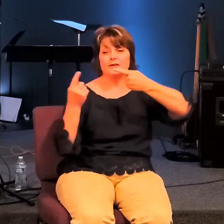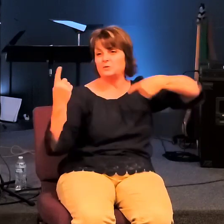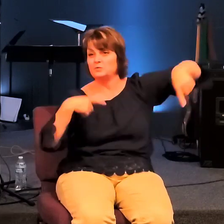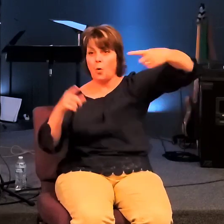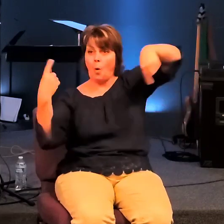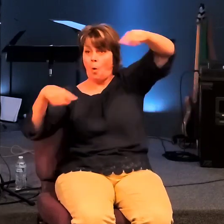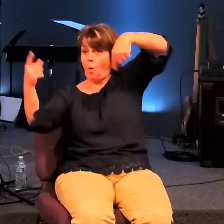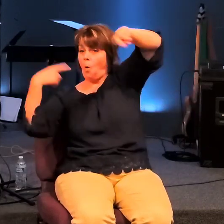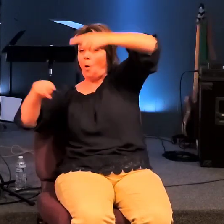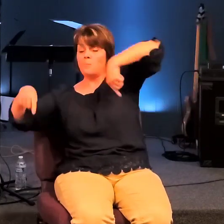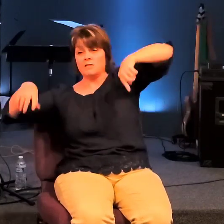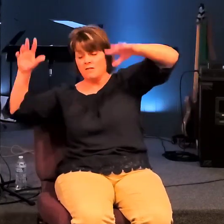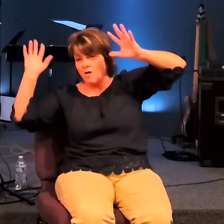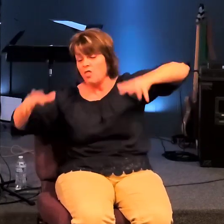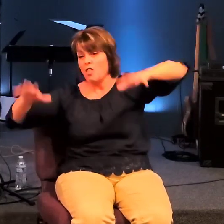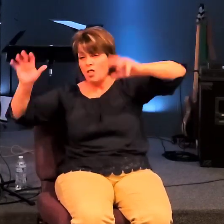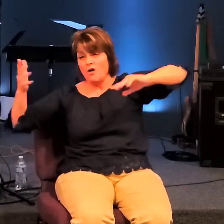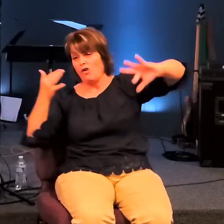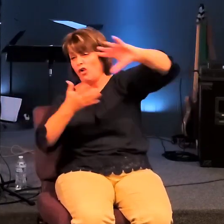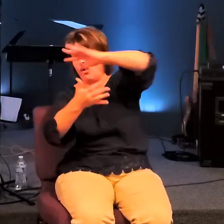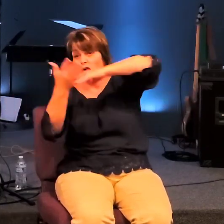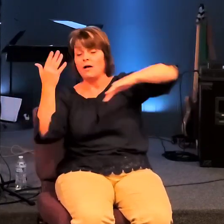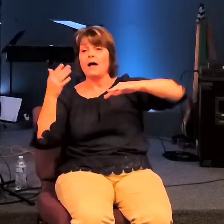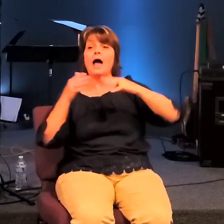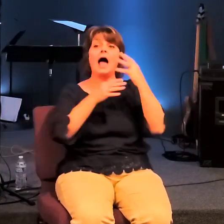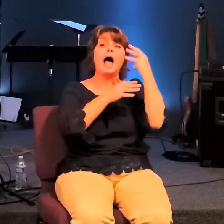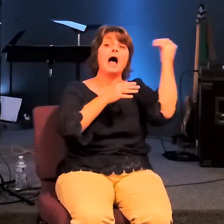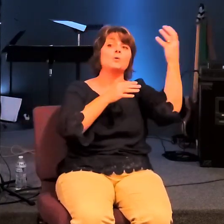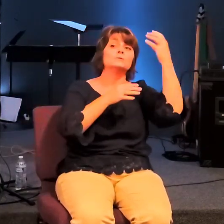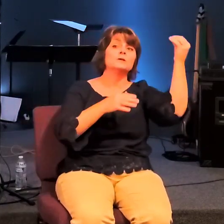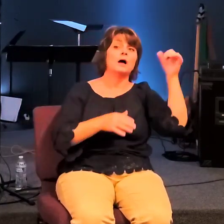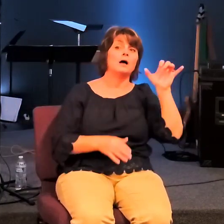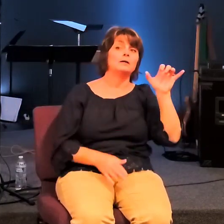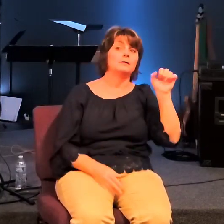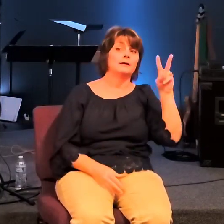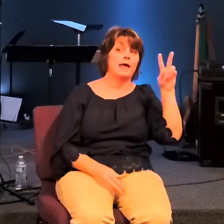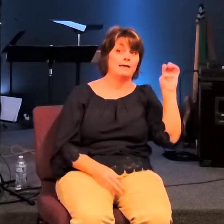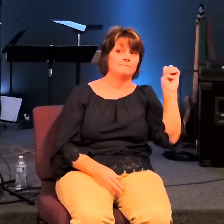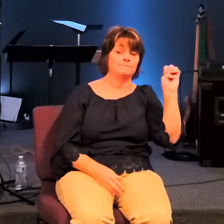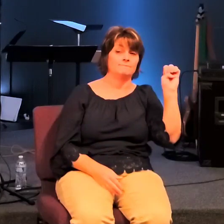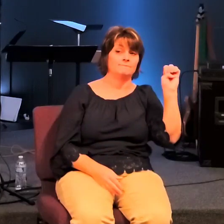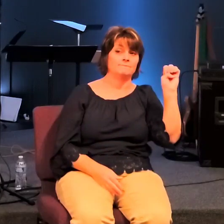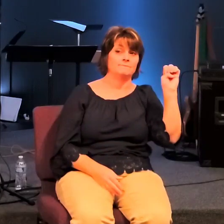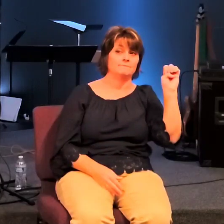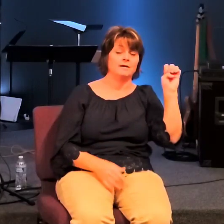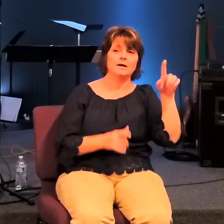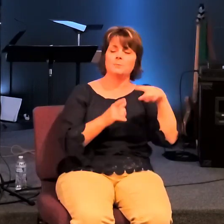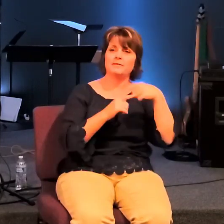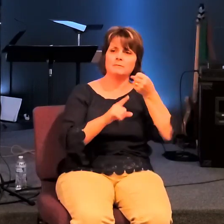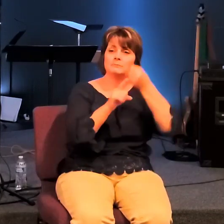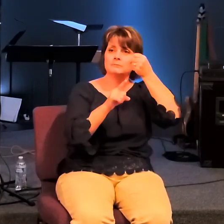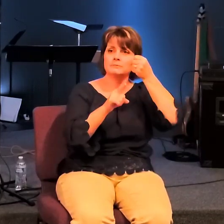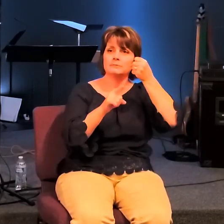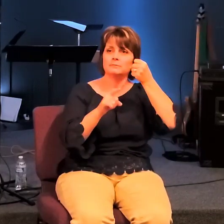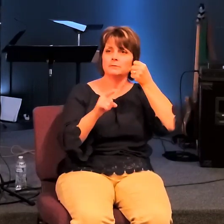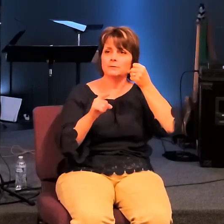activity going on outside the cave but then all of a sudden there was a whisper and at